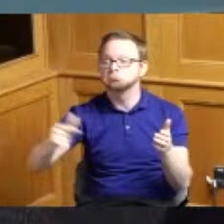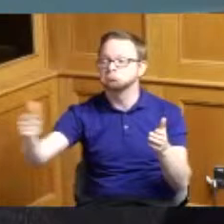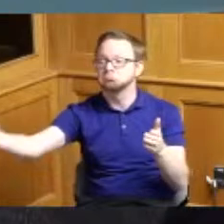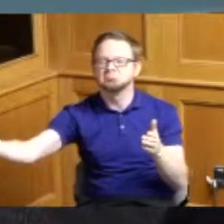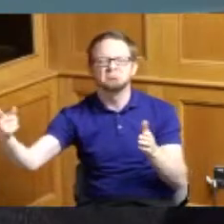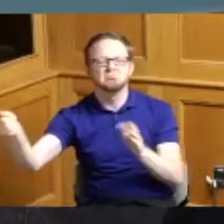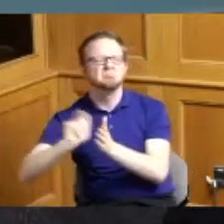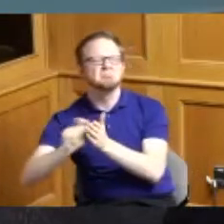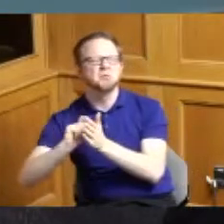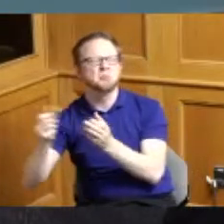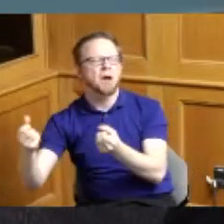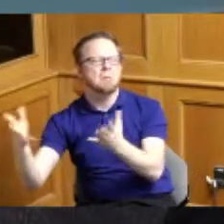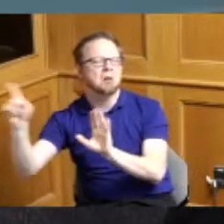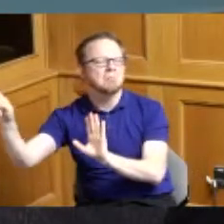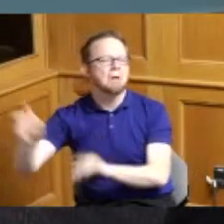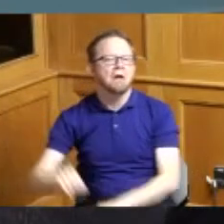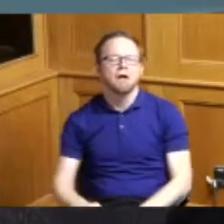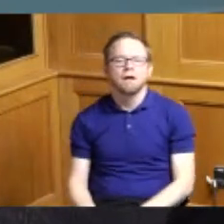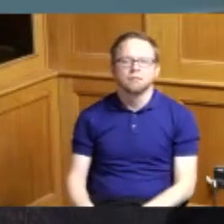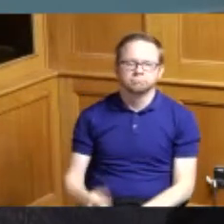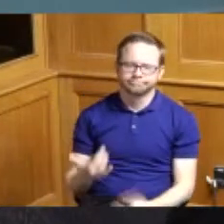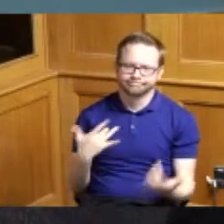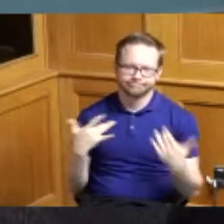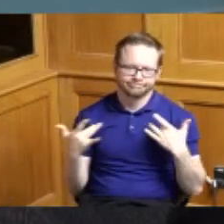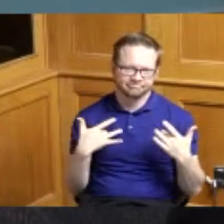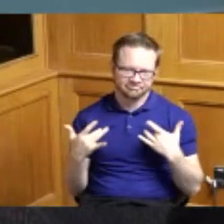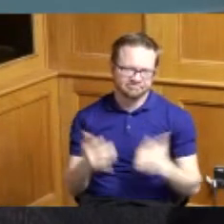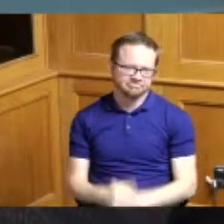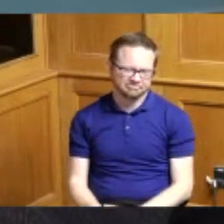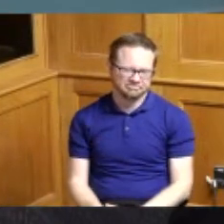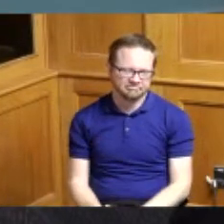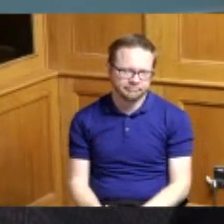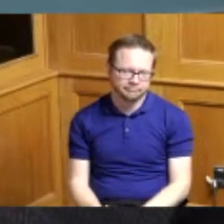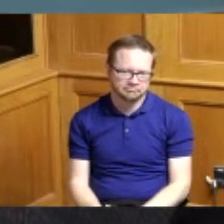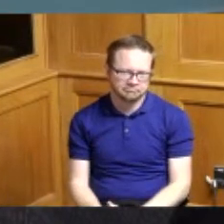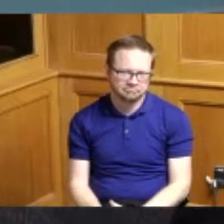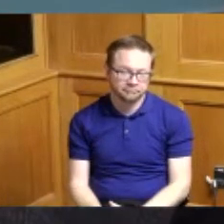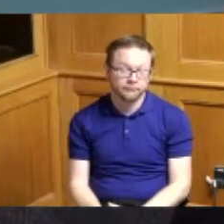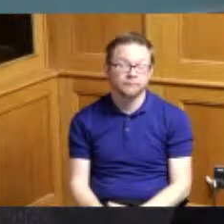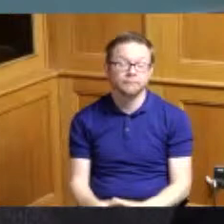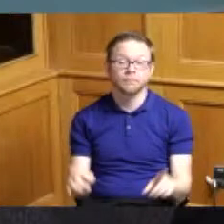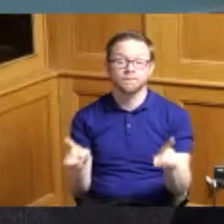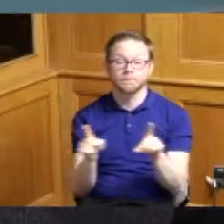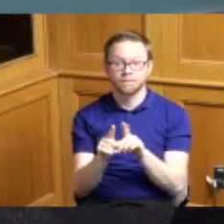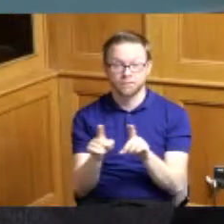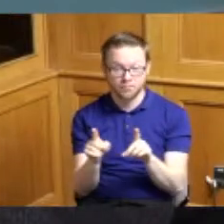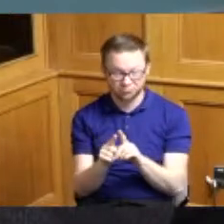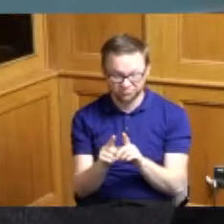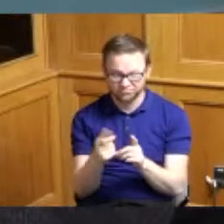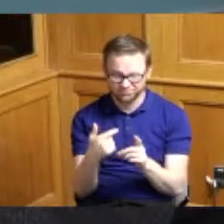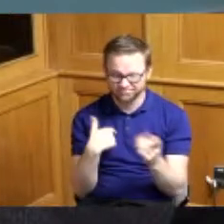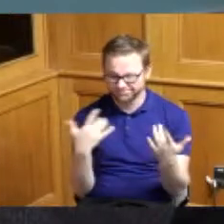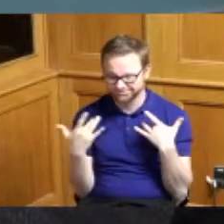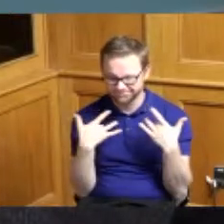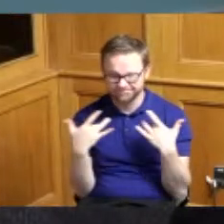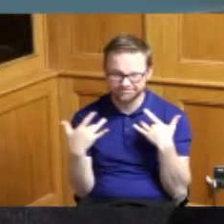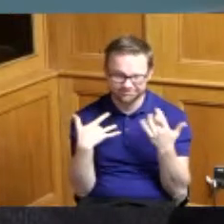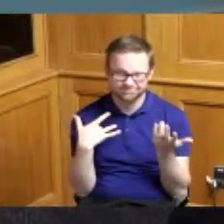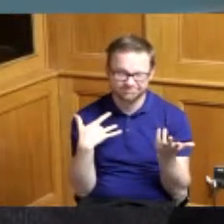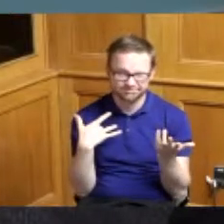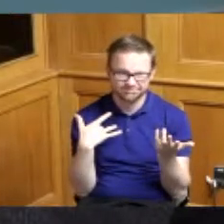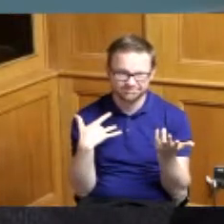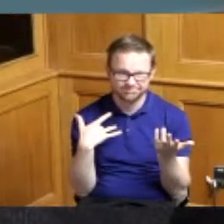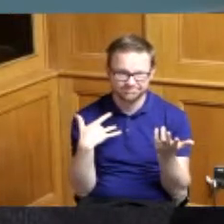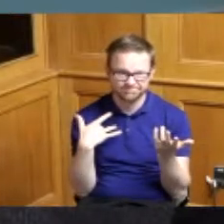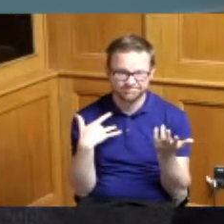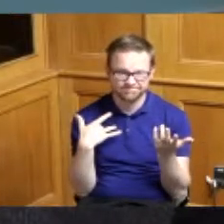it in and I have some concerns about that I also have concerns that uh some of that the biggest